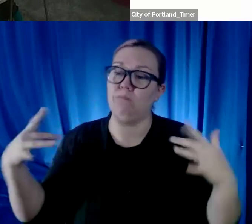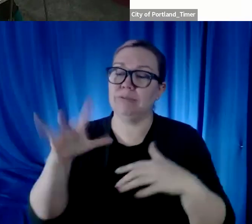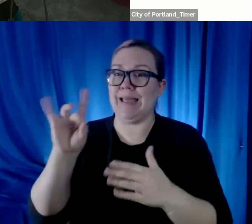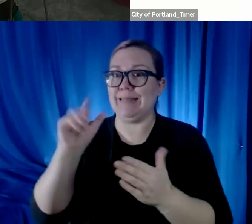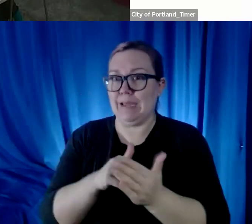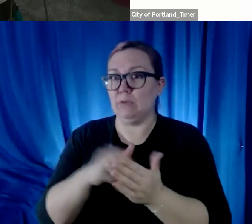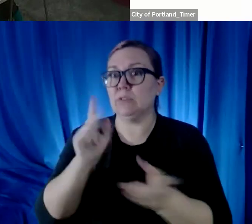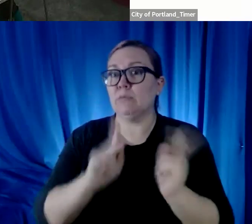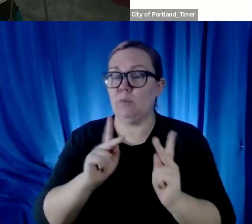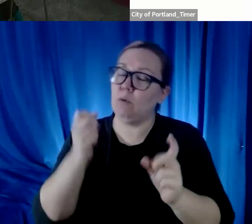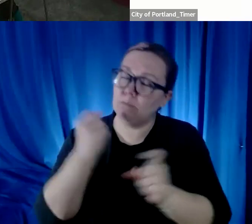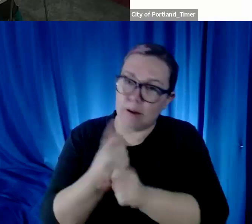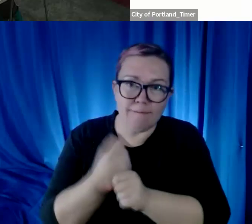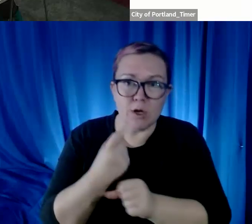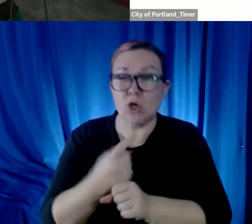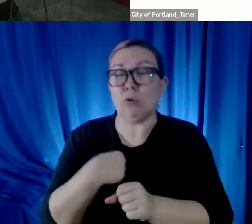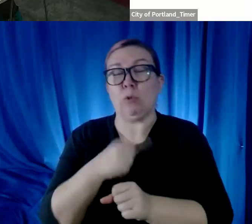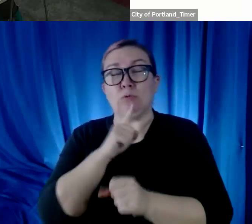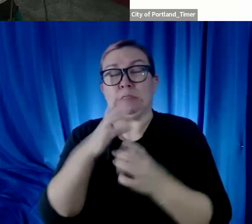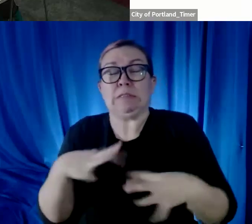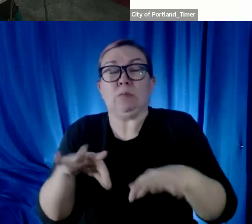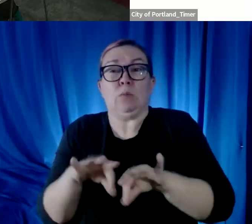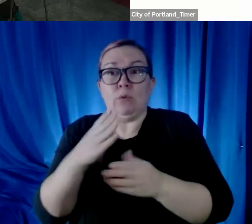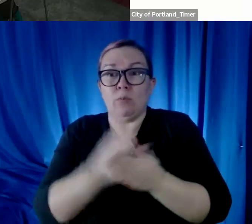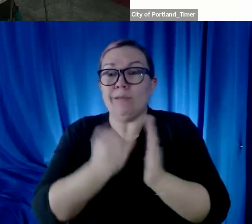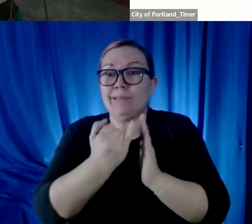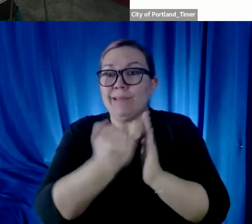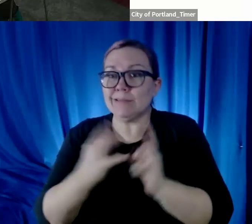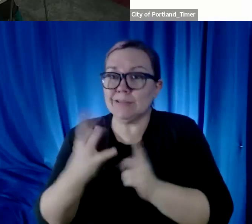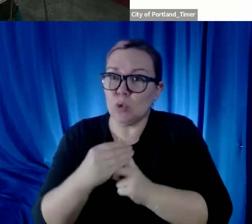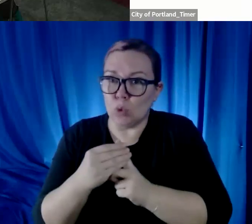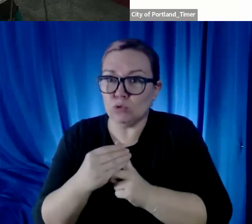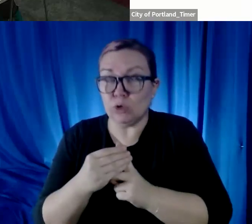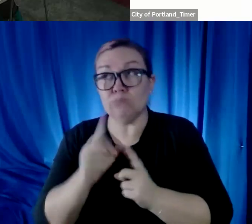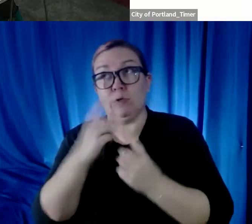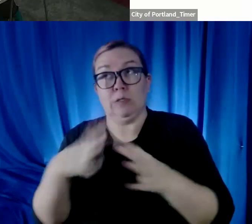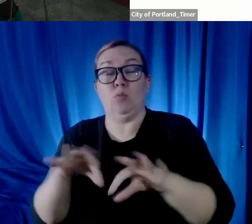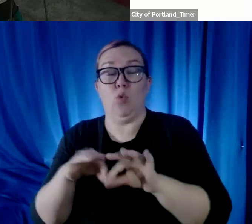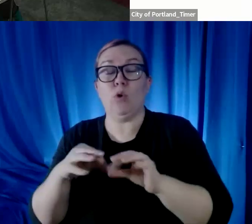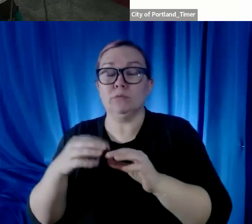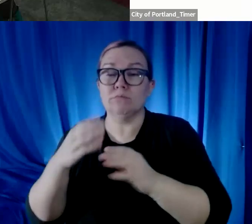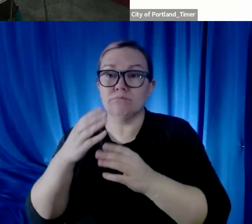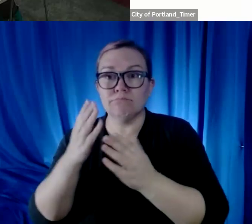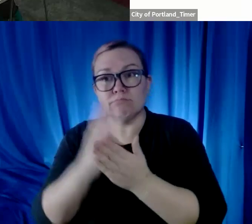We are a vital part. The arts and culture are a vital part of the downtown core.